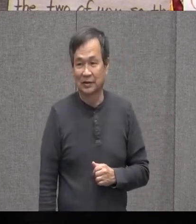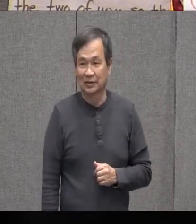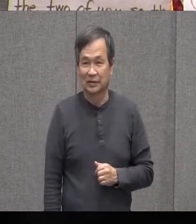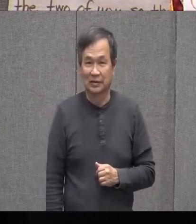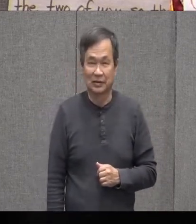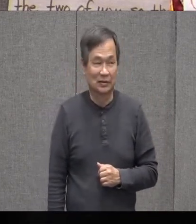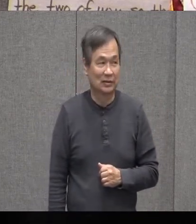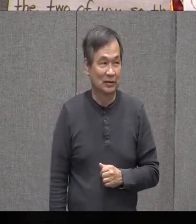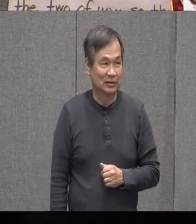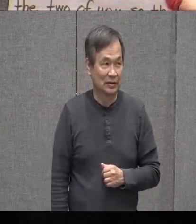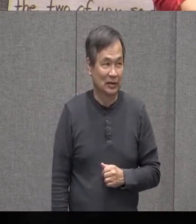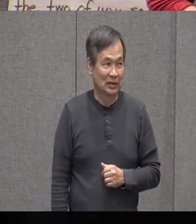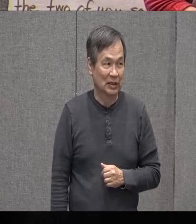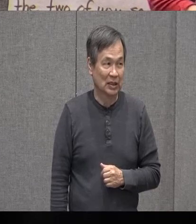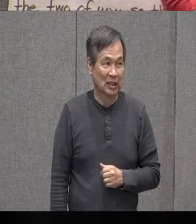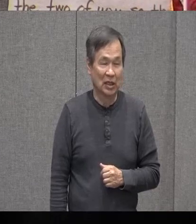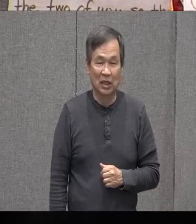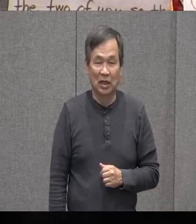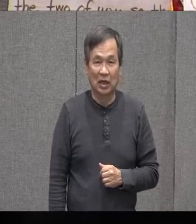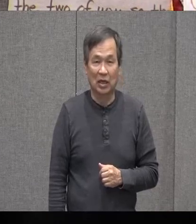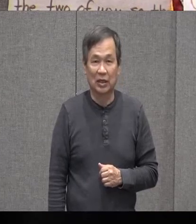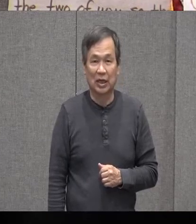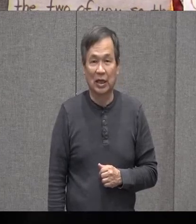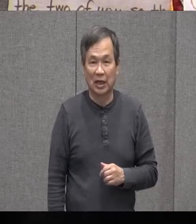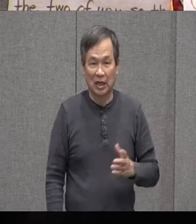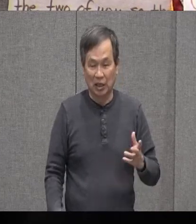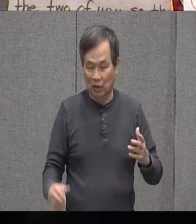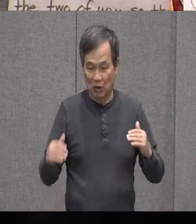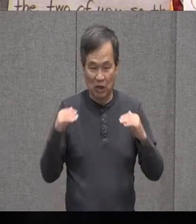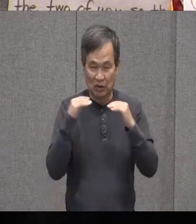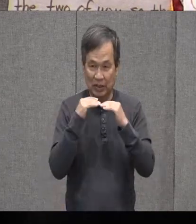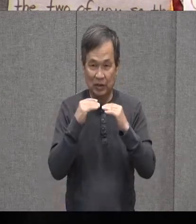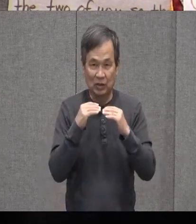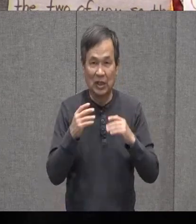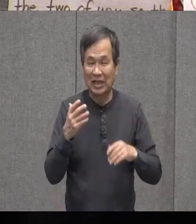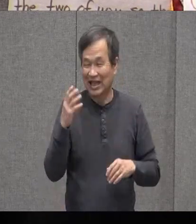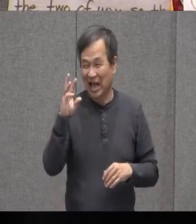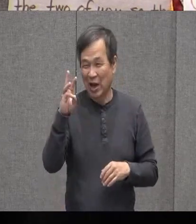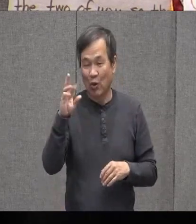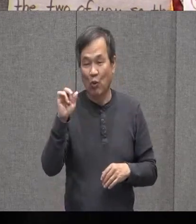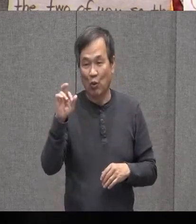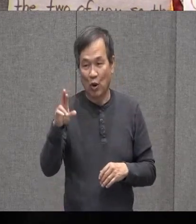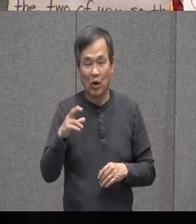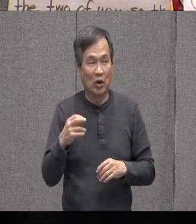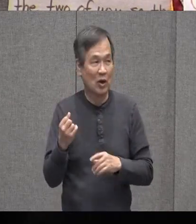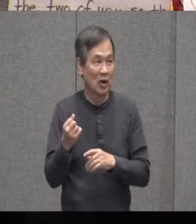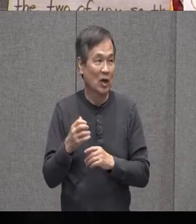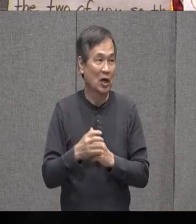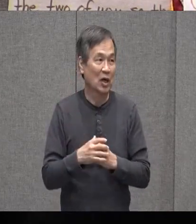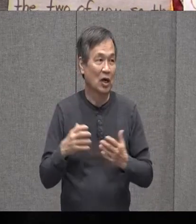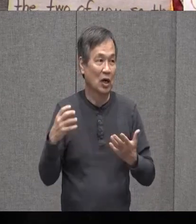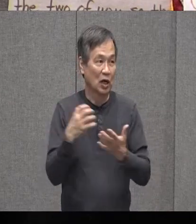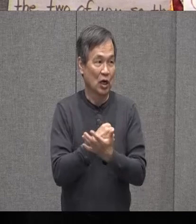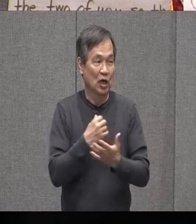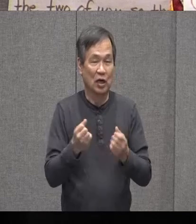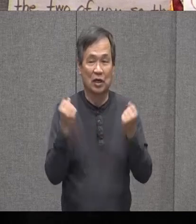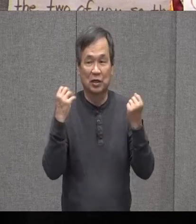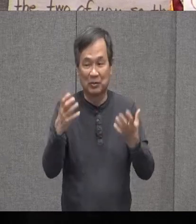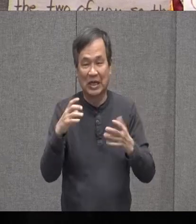I think I'm getting very close to you now, but not quite. You won that war. That was the worst one that I could've not gotten